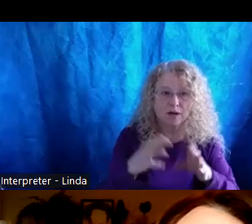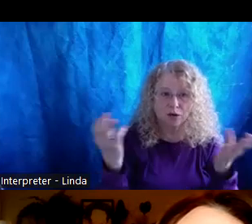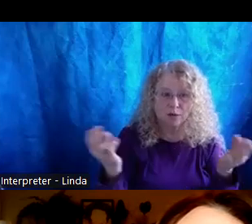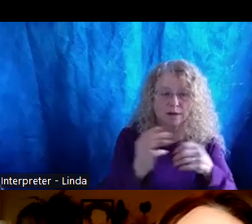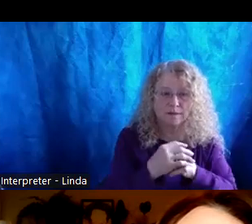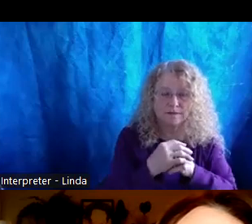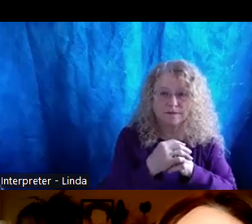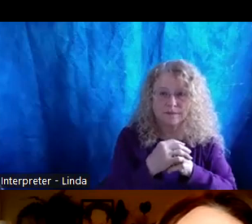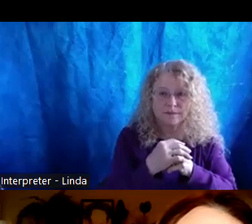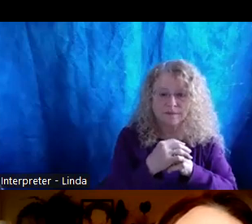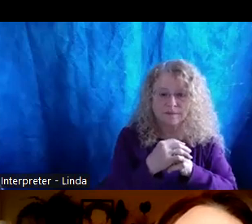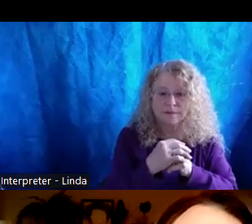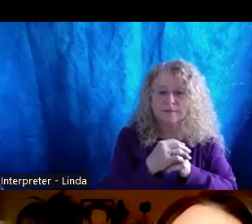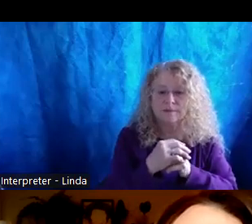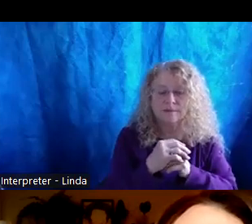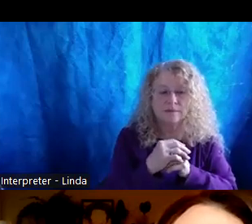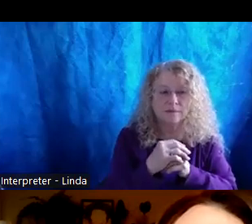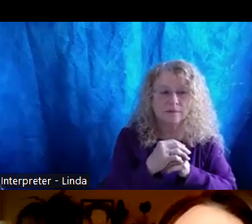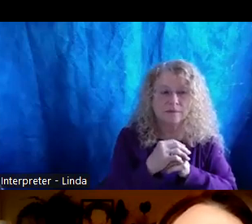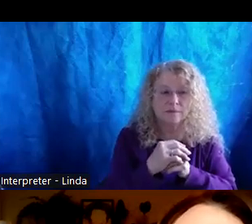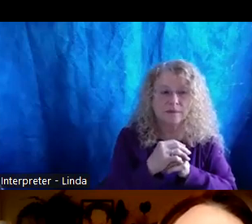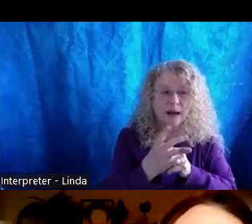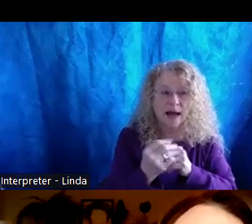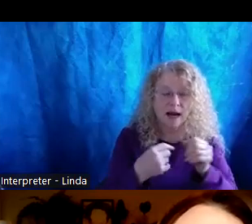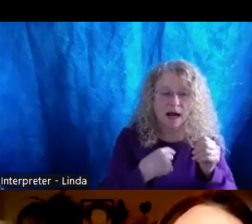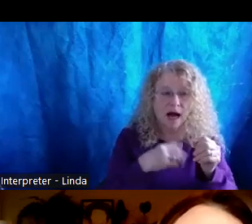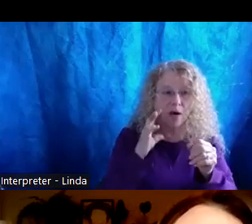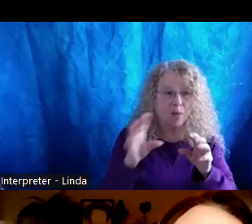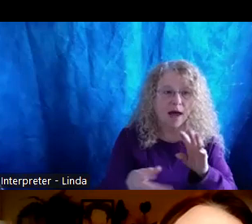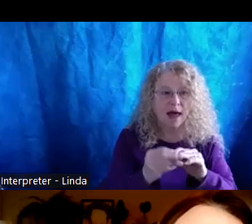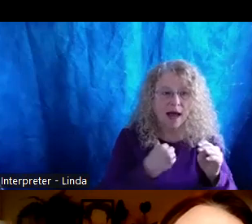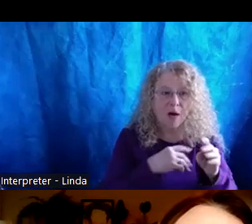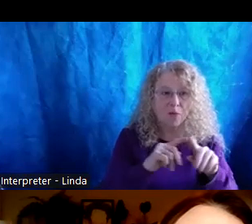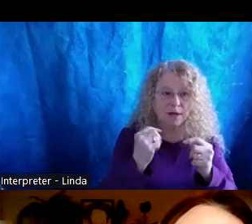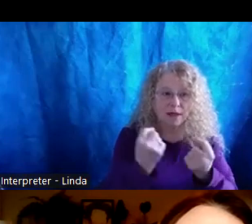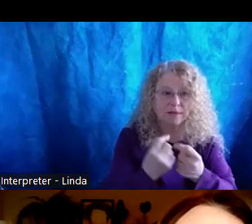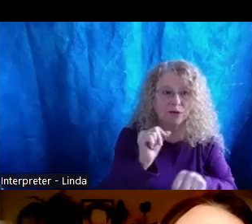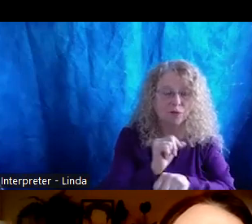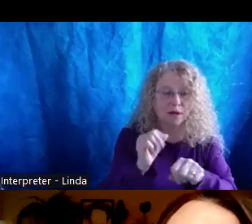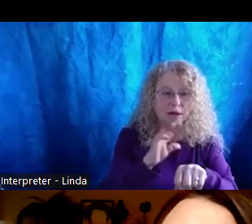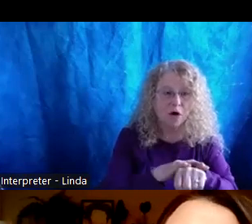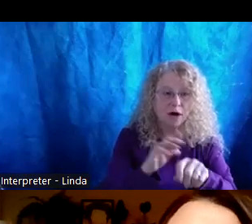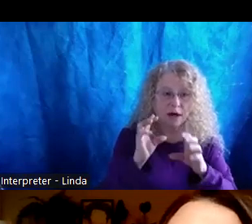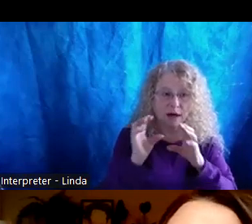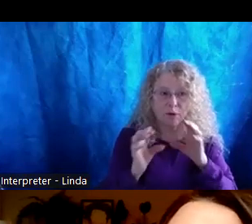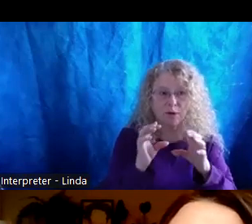THE OTHER THING I WILL ADD IS OUR TEAM IS WORKING ON COMMUNICATION, SO WE WILL HAVE